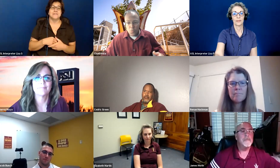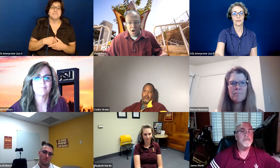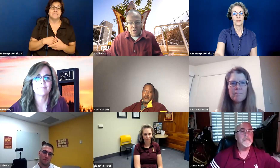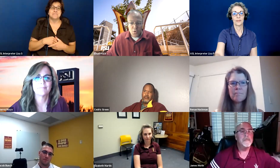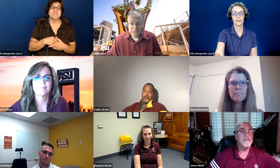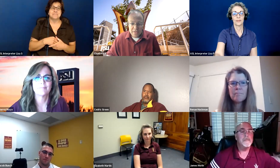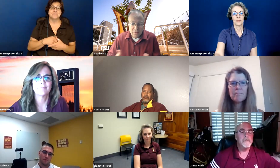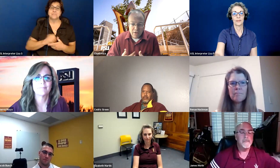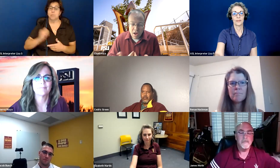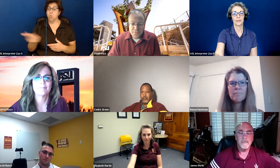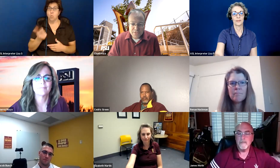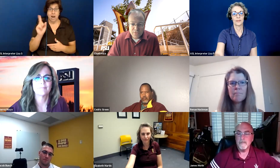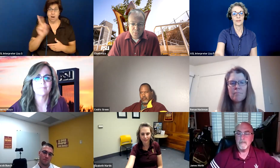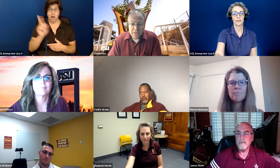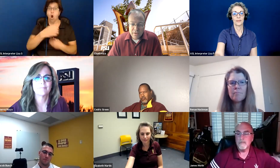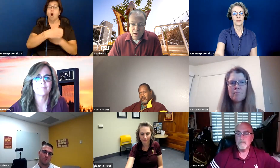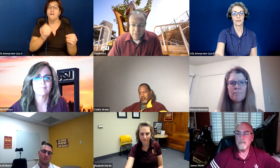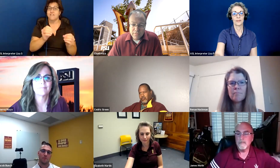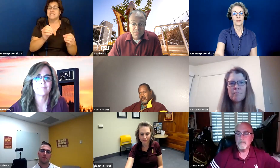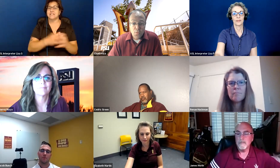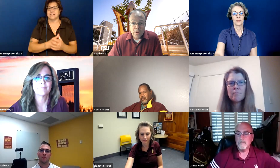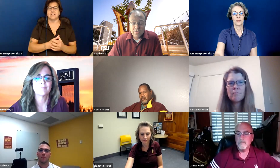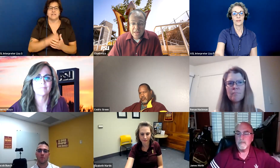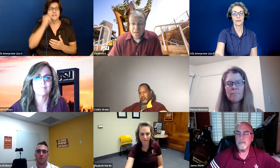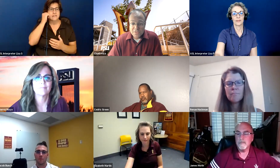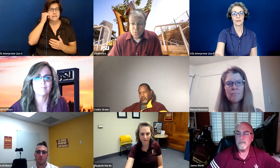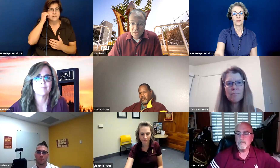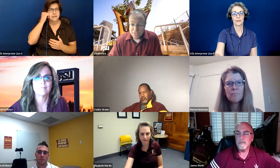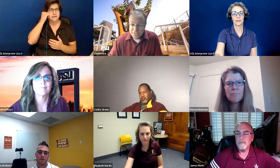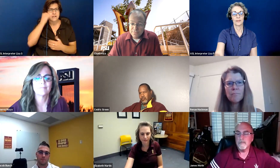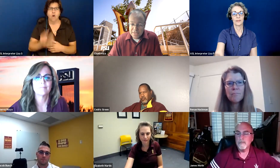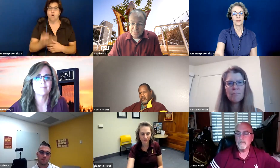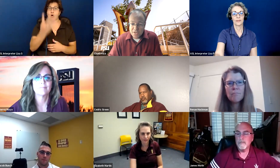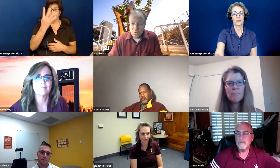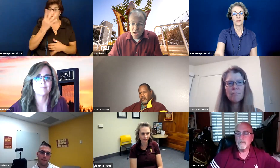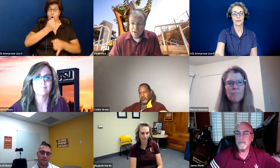We are located... Our offices are located on four campus locations in the Phoenix Metro area.